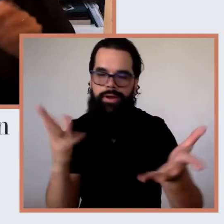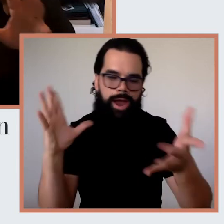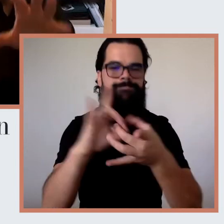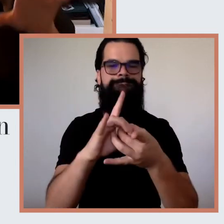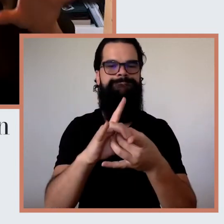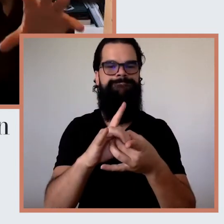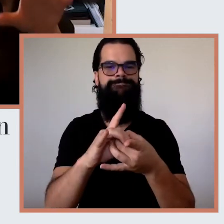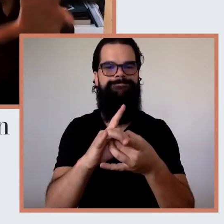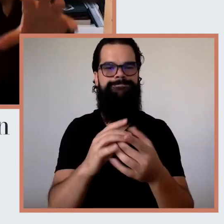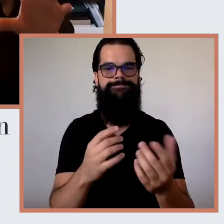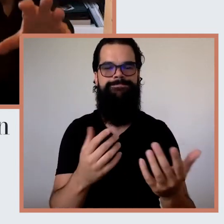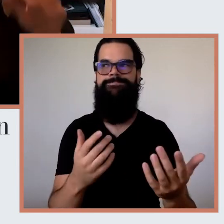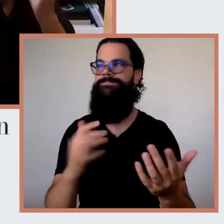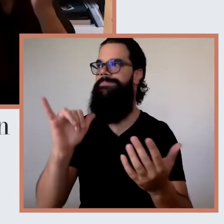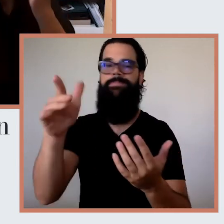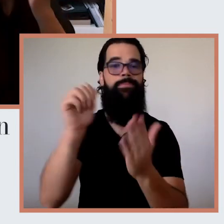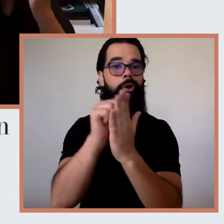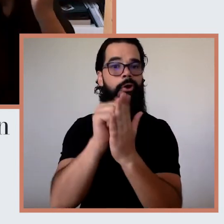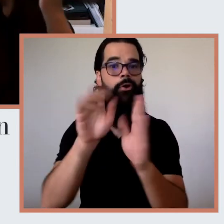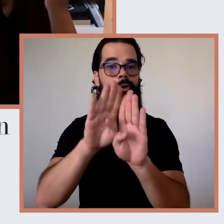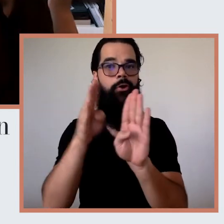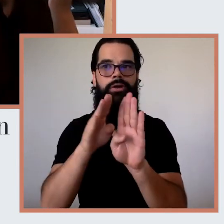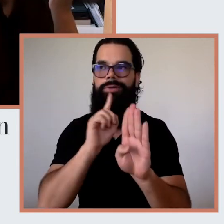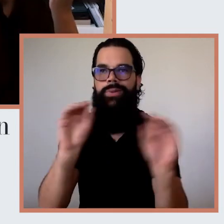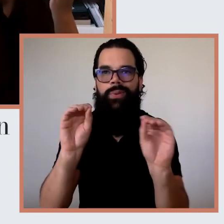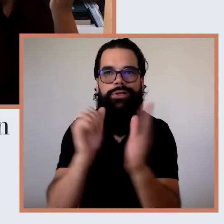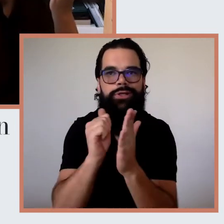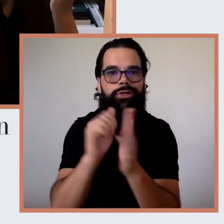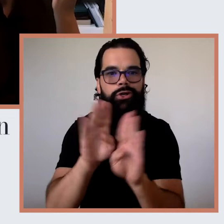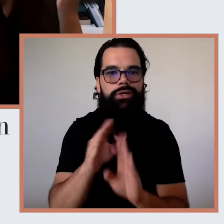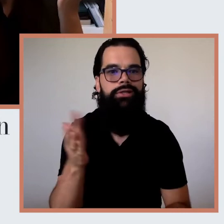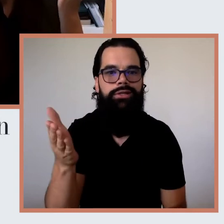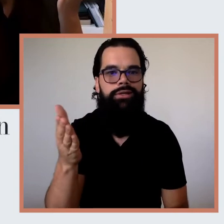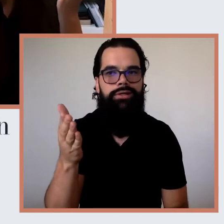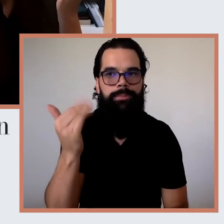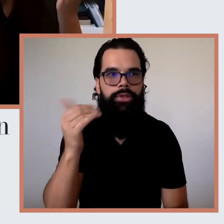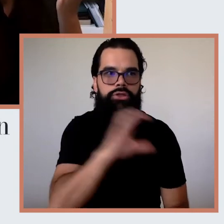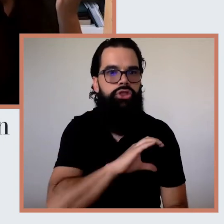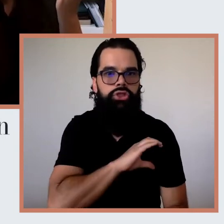You talk about little things like that. Like there's no knocking on doors. There's no knocking on doors.